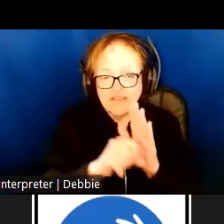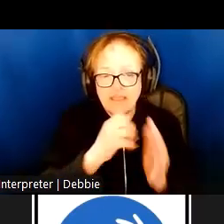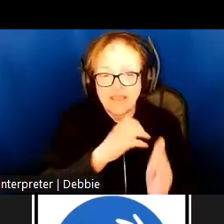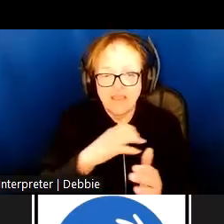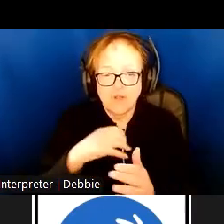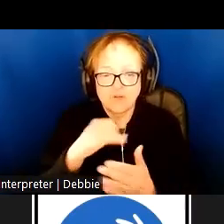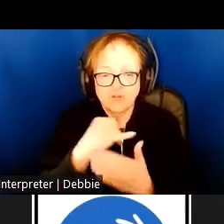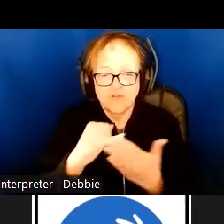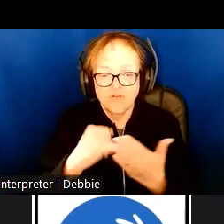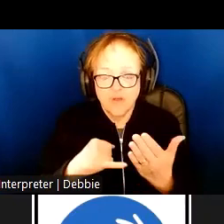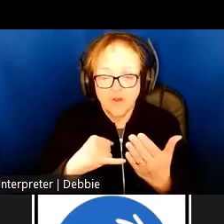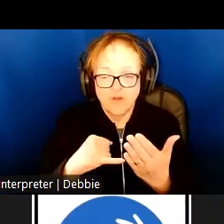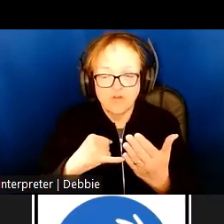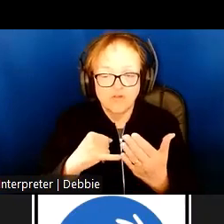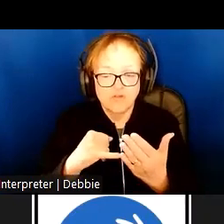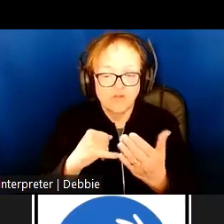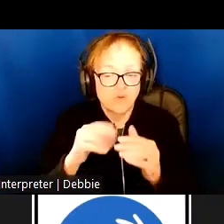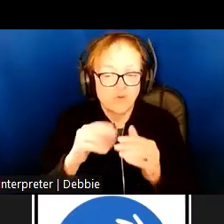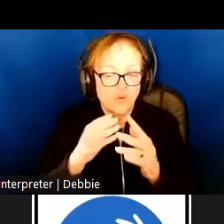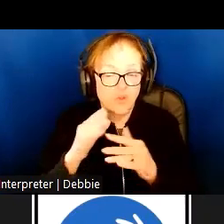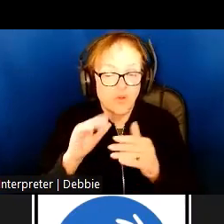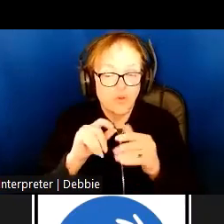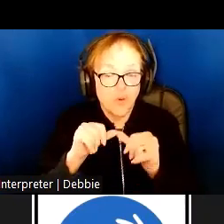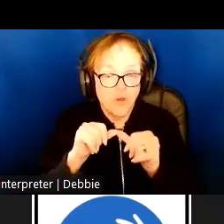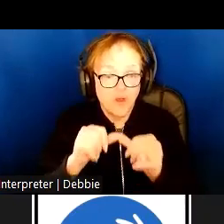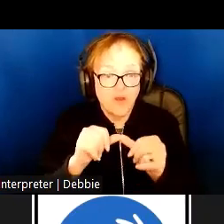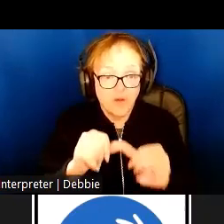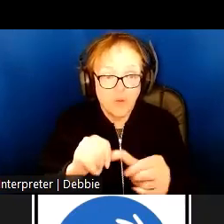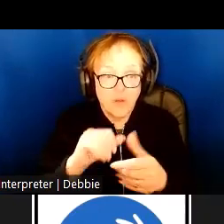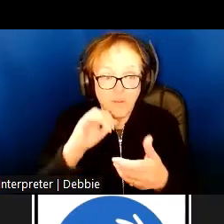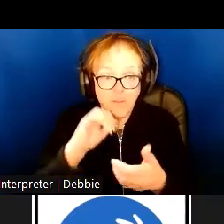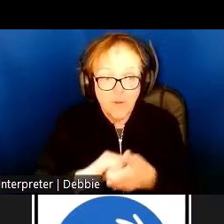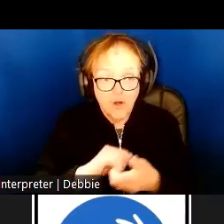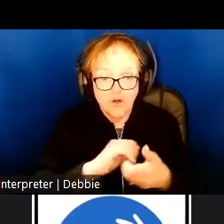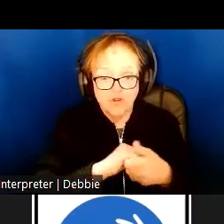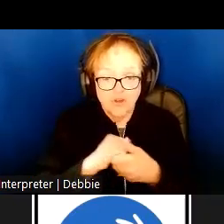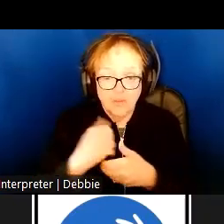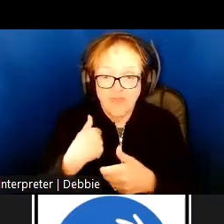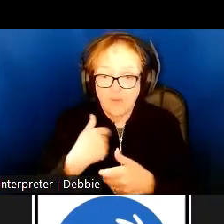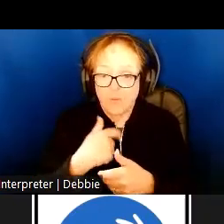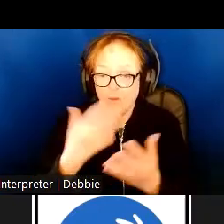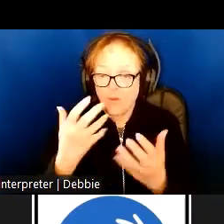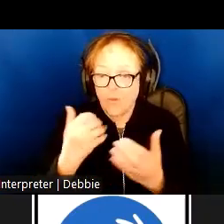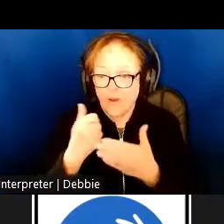through an ongoing partnership, and we are here to help you through the application process.